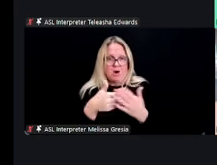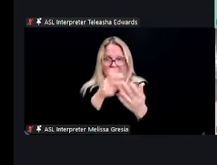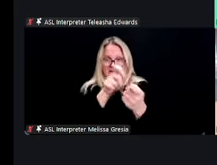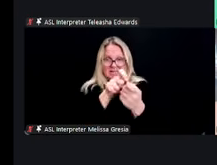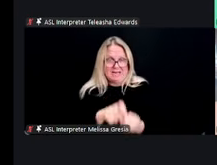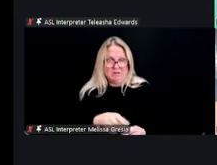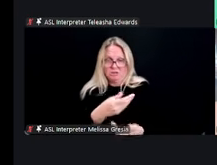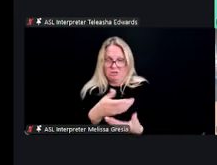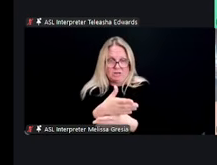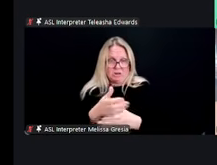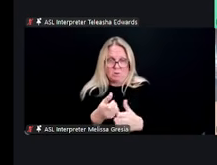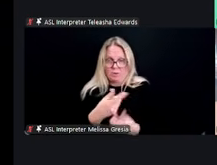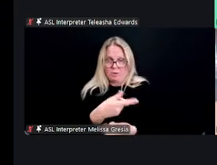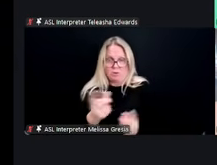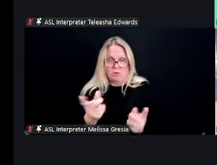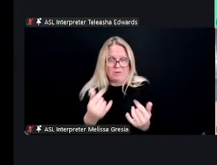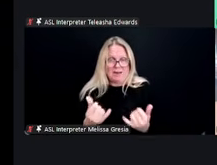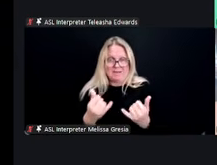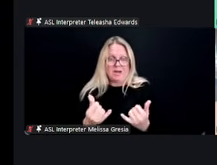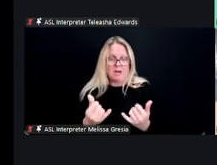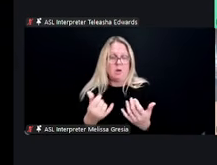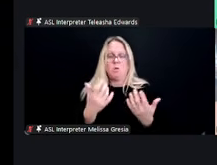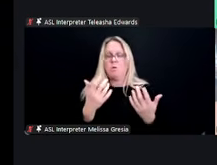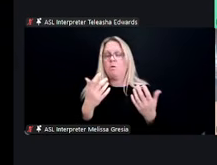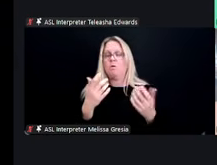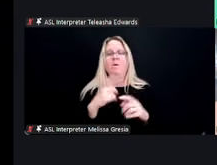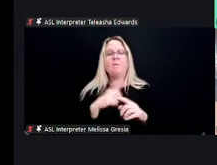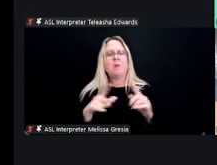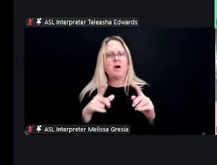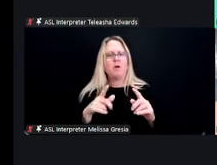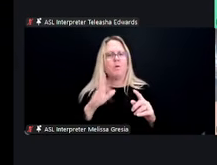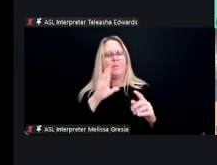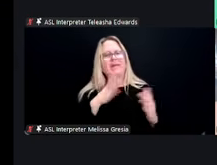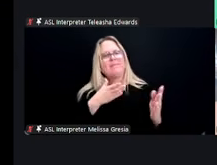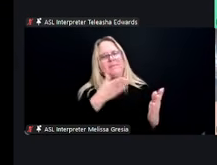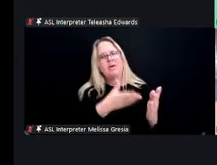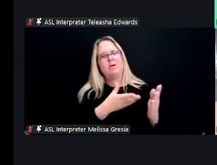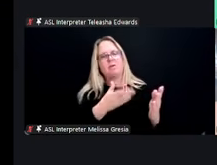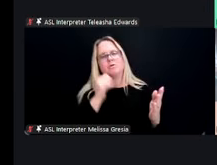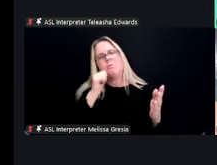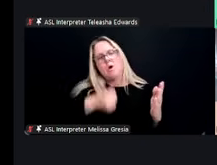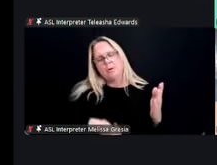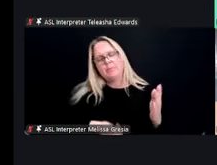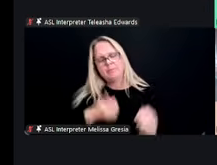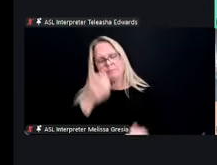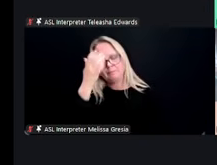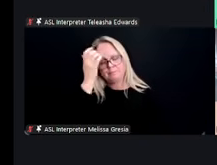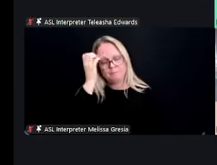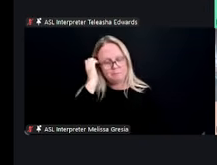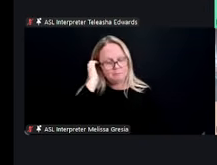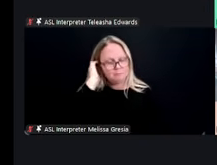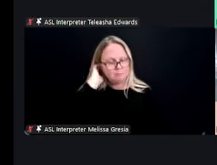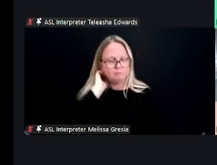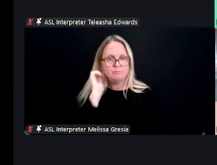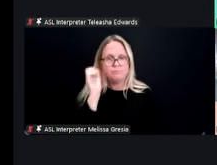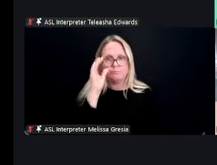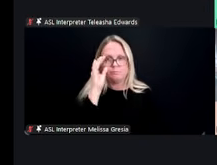um sort of articulate today, they'll be there for you to to reference tomorrow.